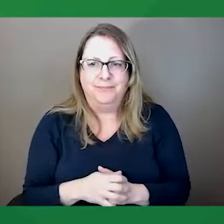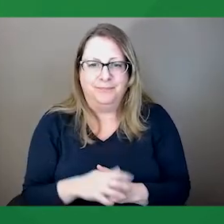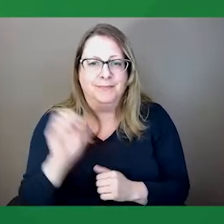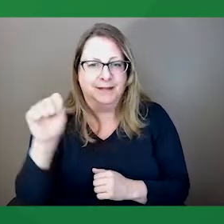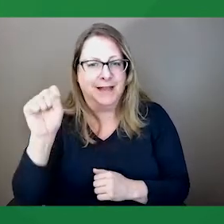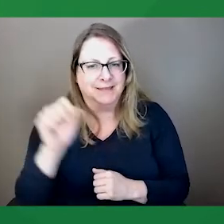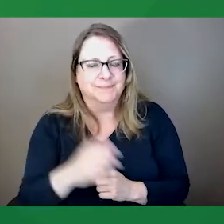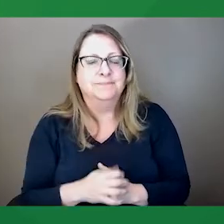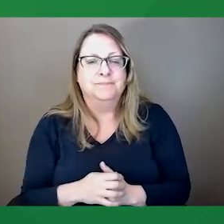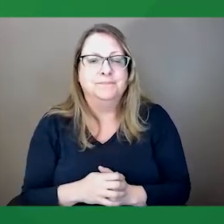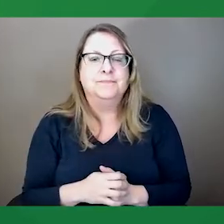PDP, yeah.